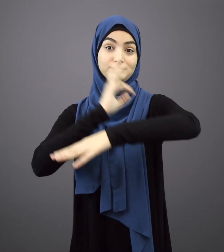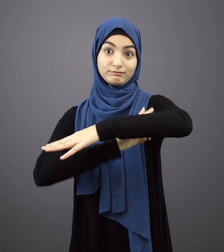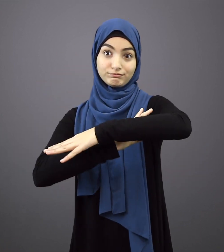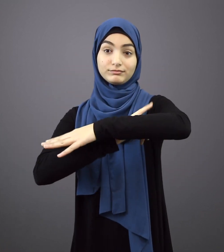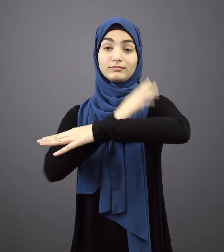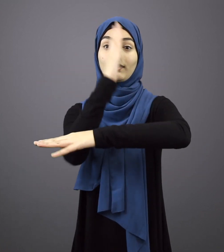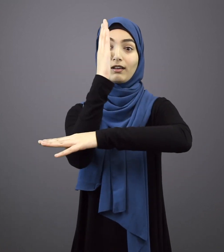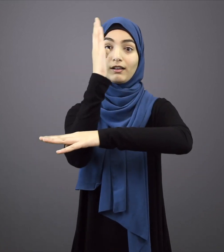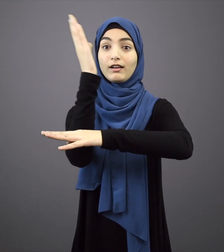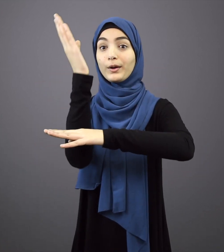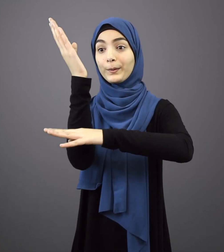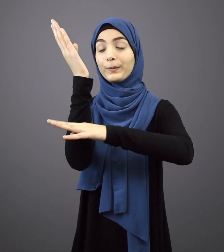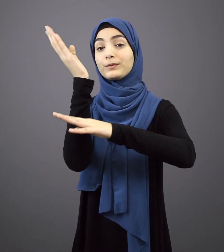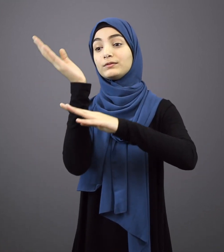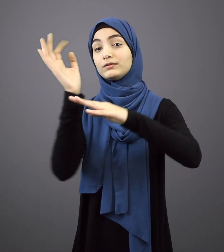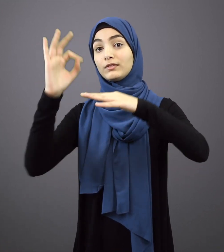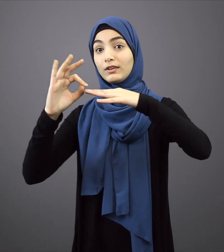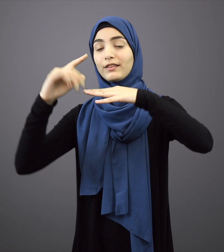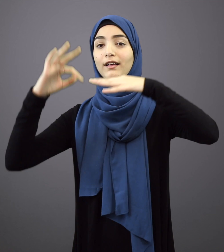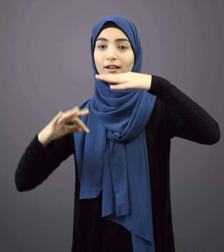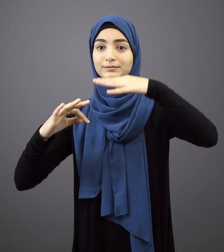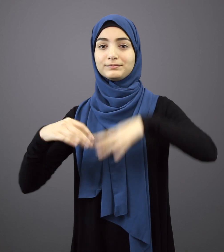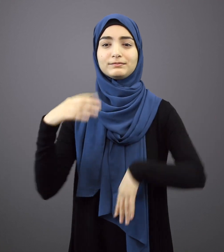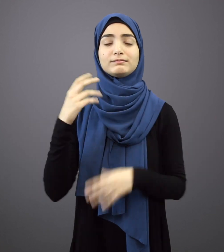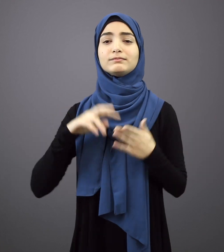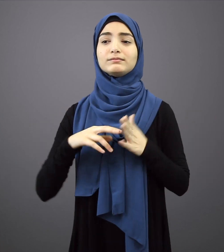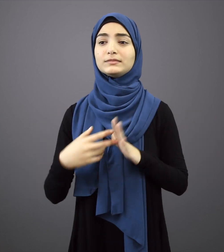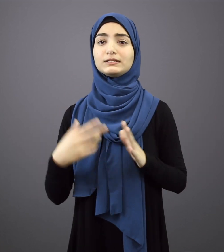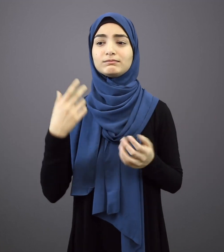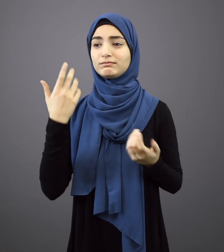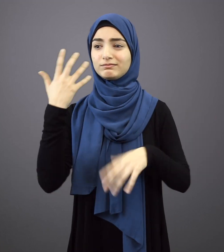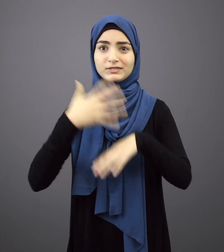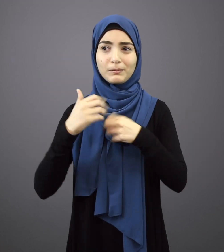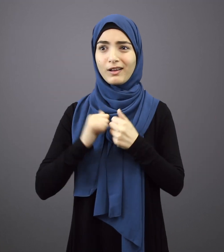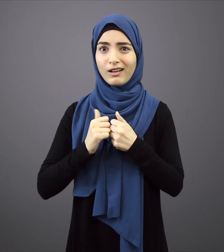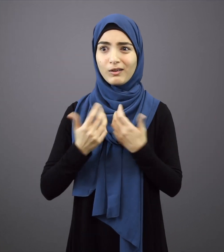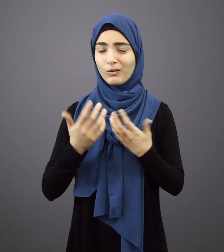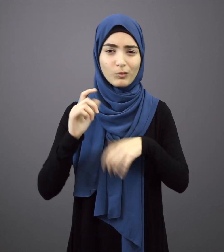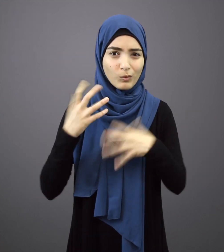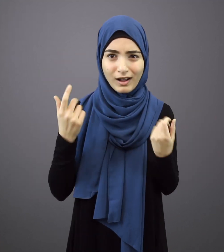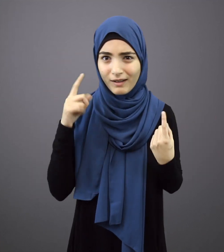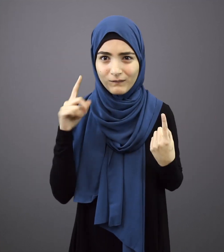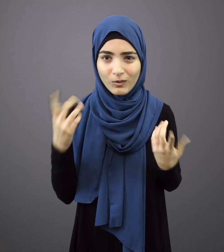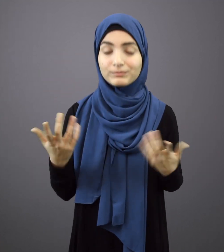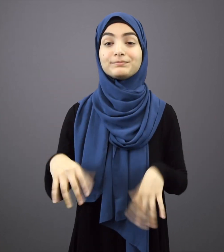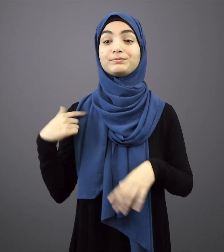Dawn, noon, mid-afternoon, sunset, and night How to pray five times? What for?